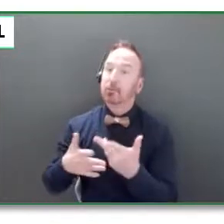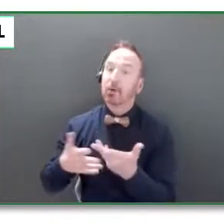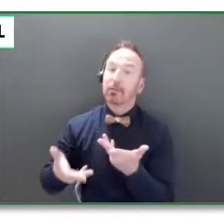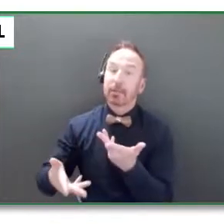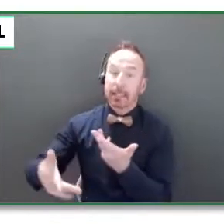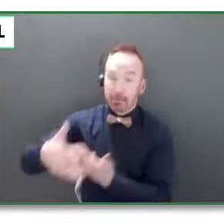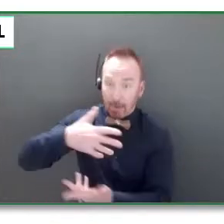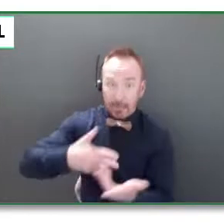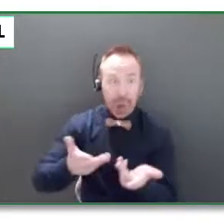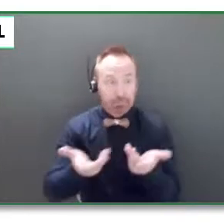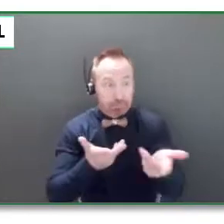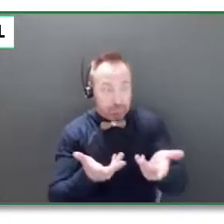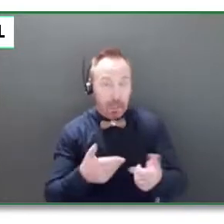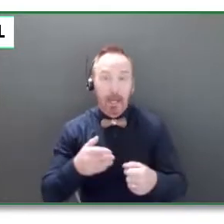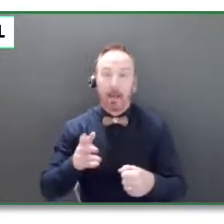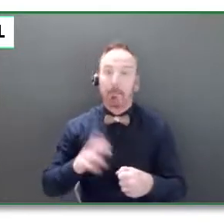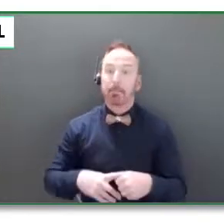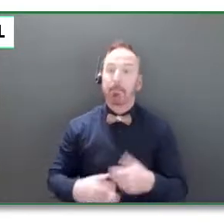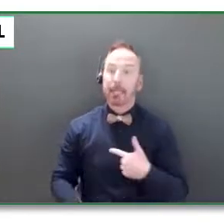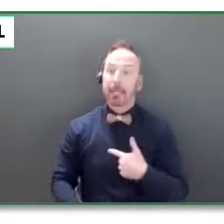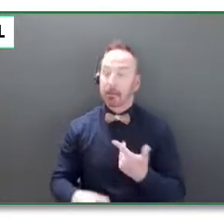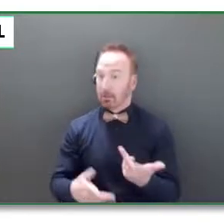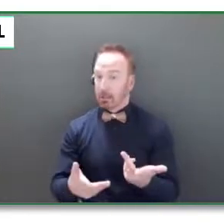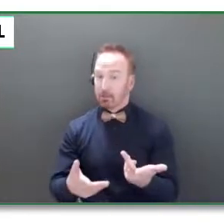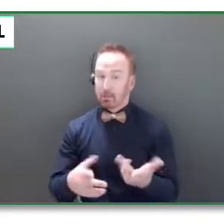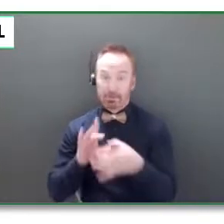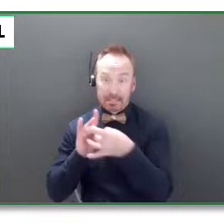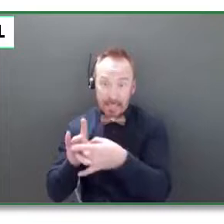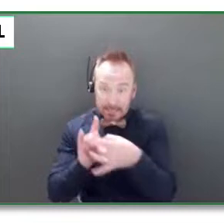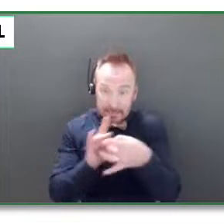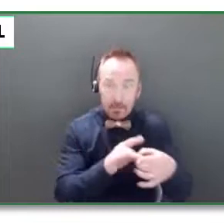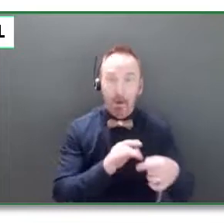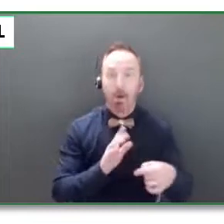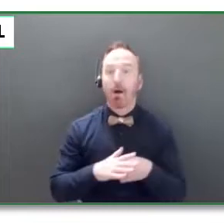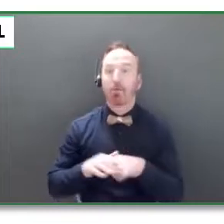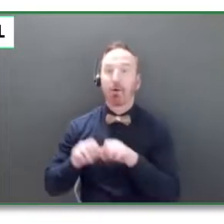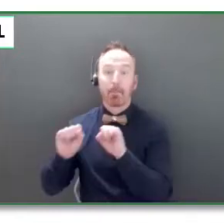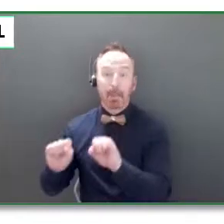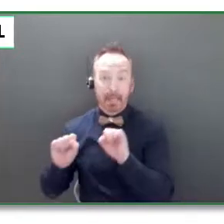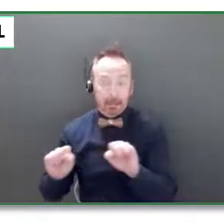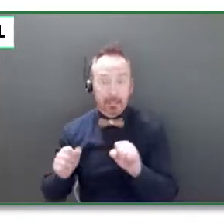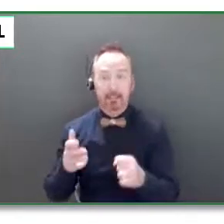relatedness and normalization of different abilities, interests, cultures,